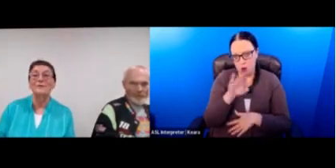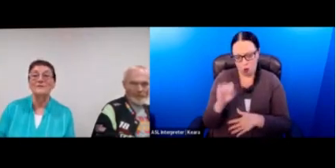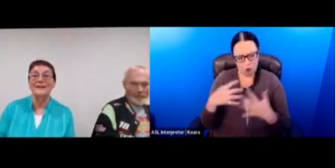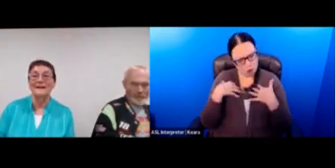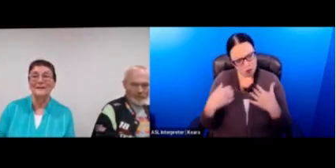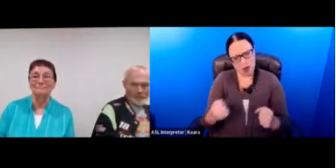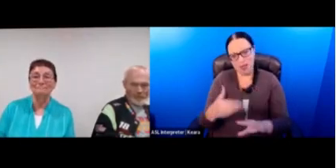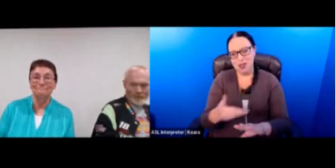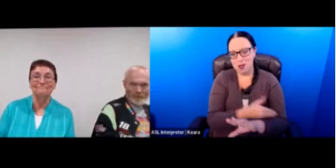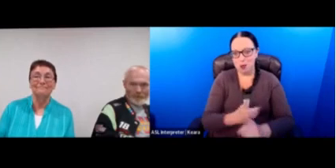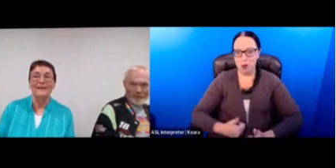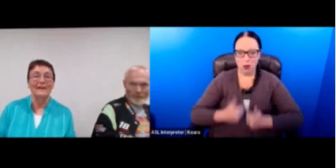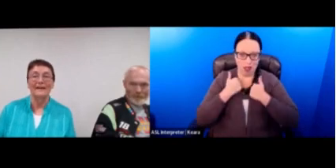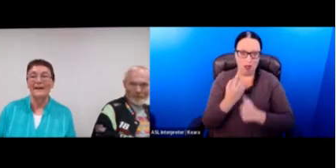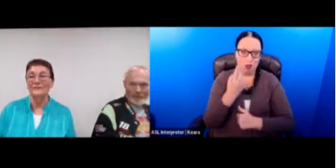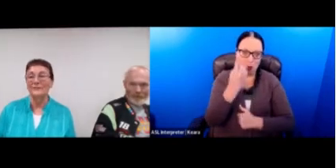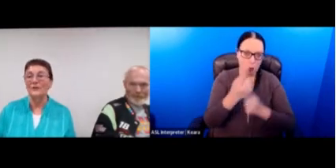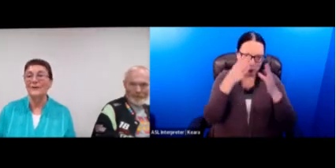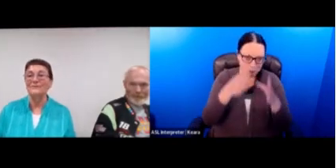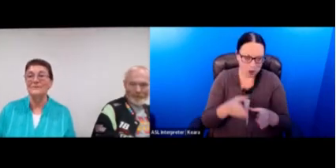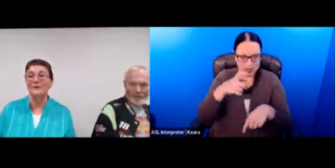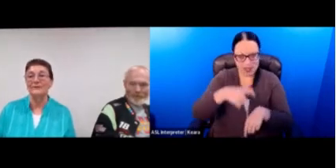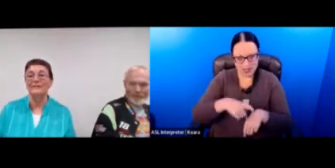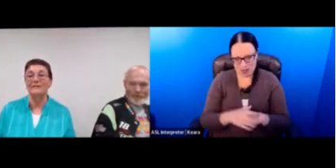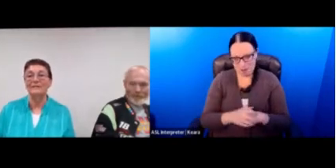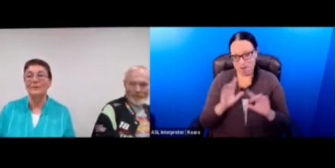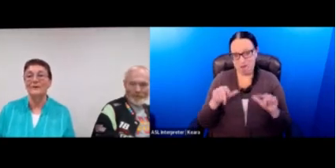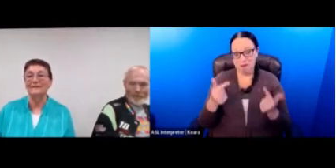person at a time. And I'll turn it over to Elise at this point.